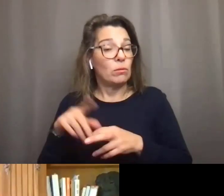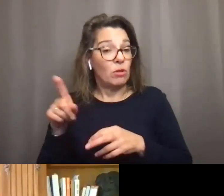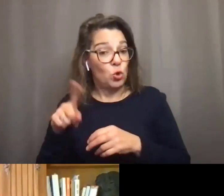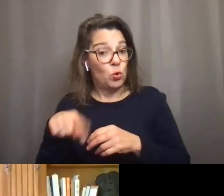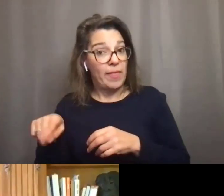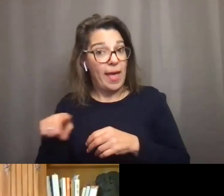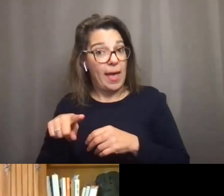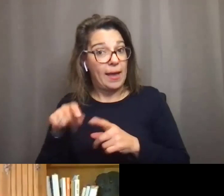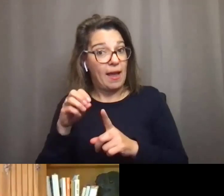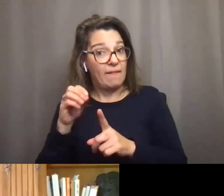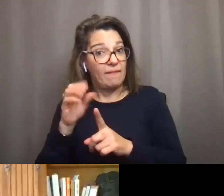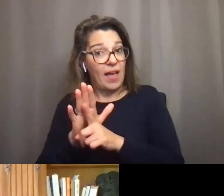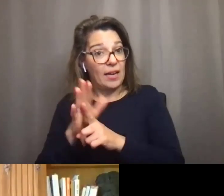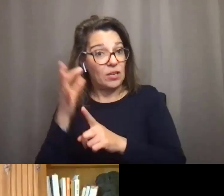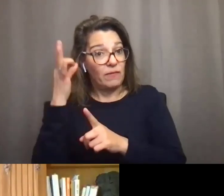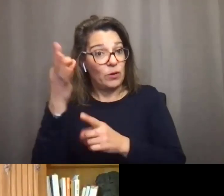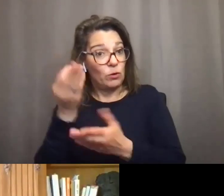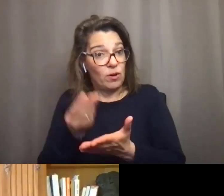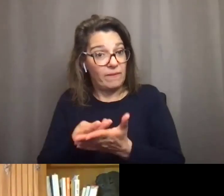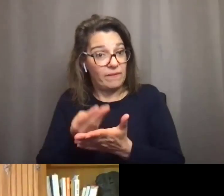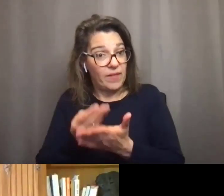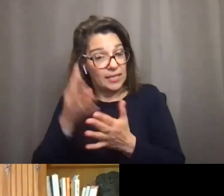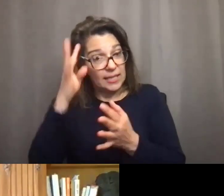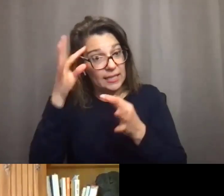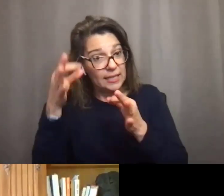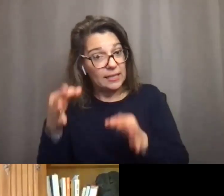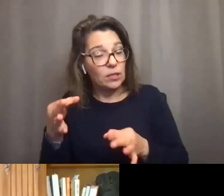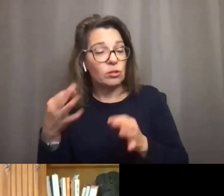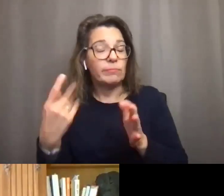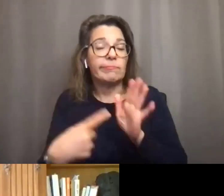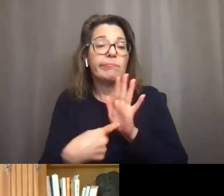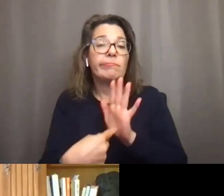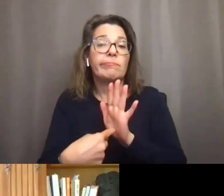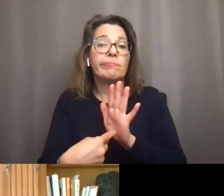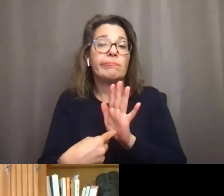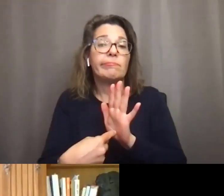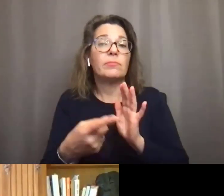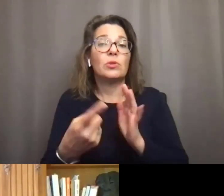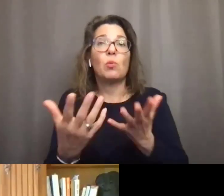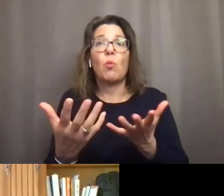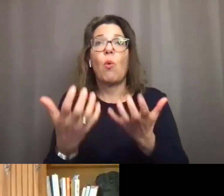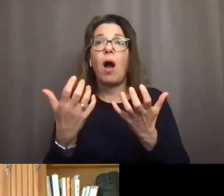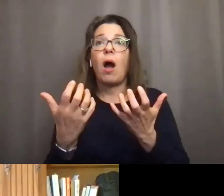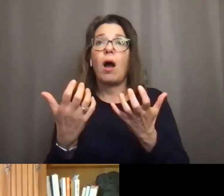Take your progress report seriously, and be a good colleague and a collaborator, and be a good mentor.